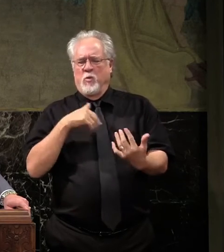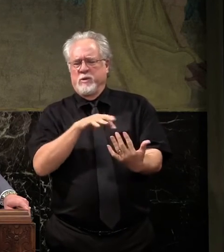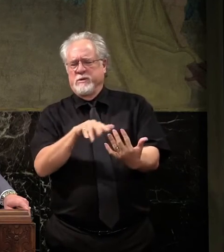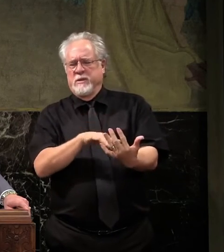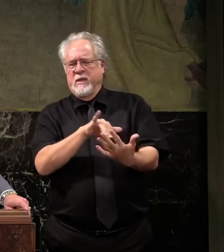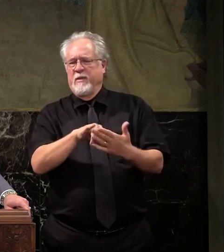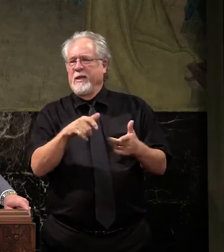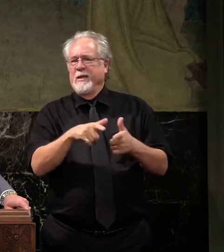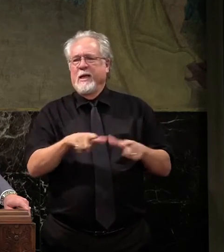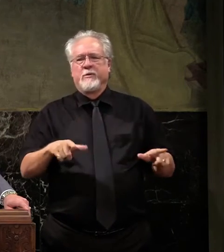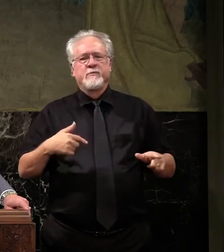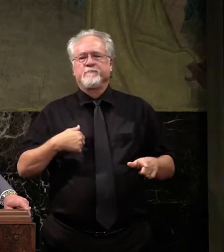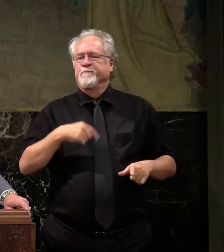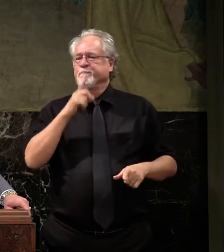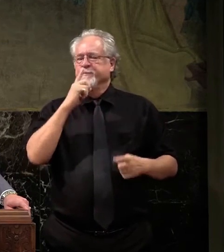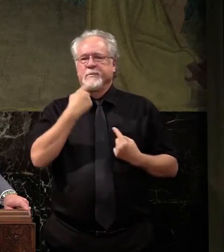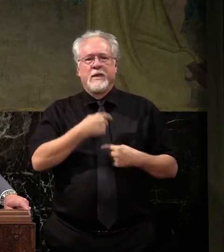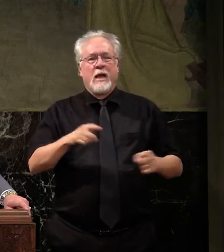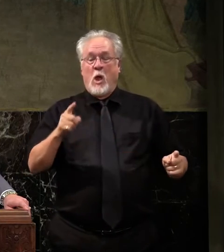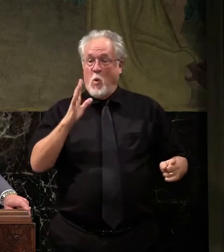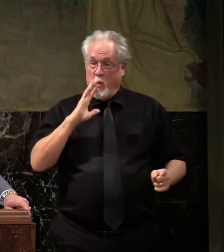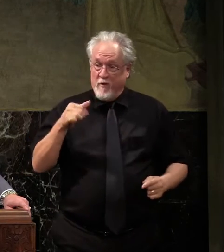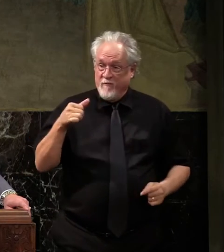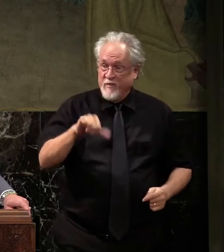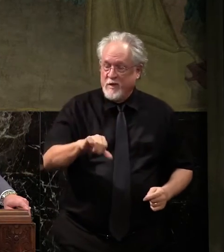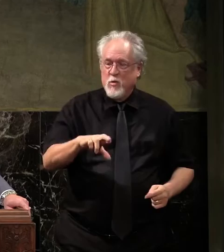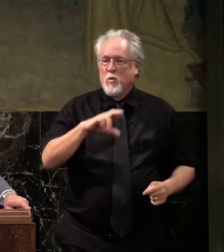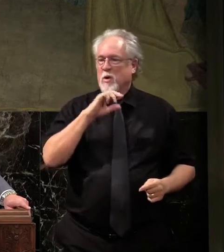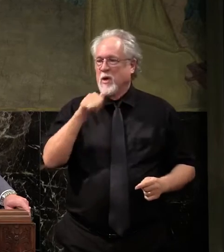I'm not going to announce whether i'm going to veto it or not here tonight.